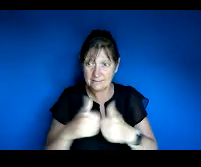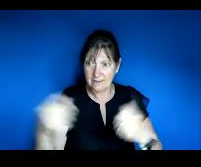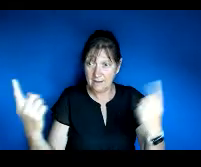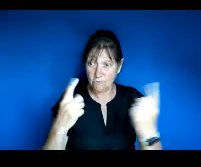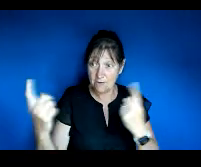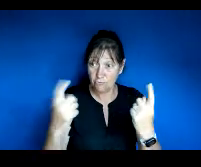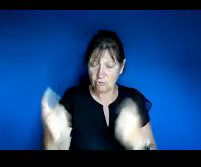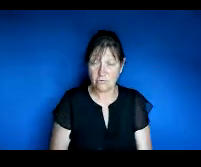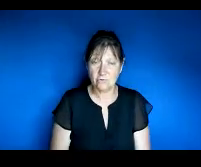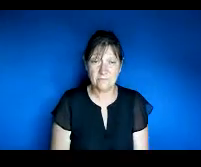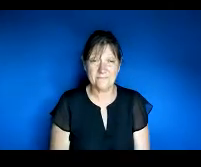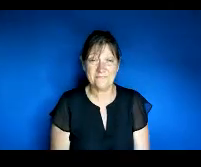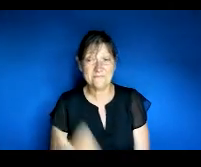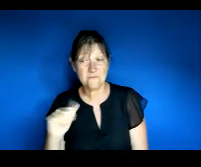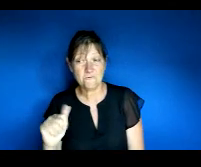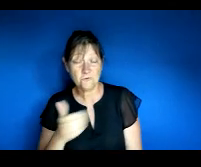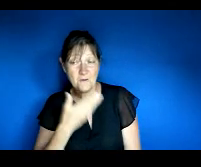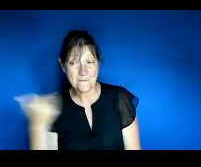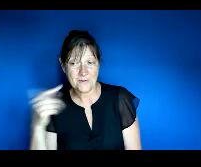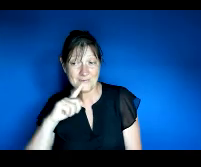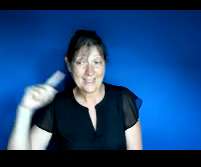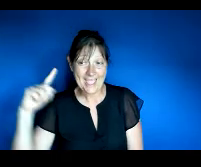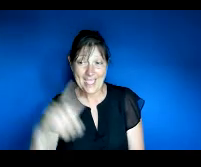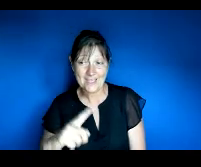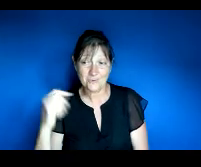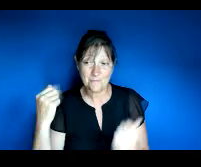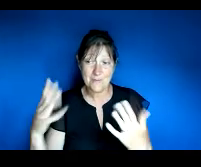And we'll do our best to answer as many of those as we can.